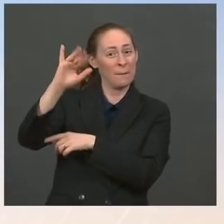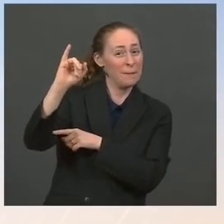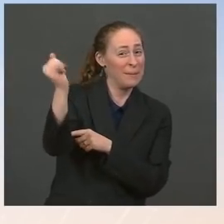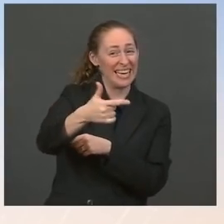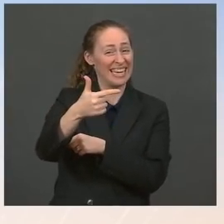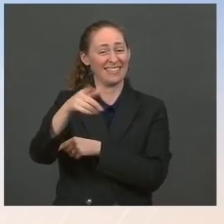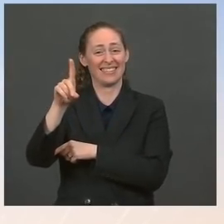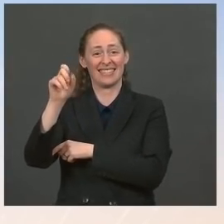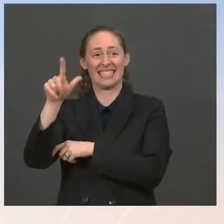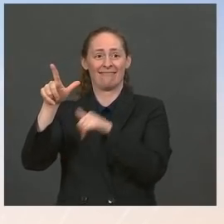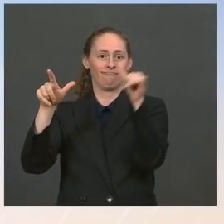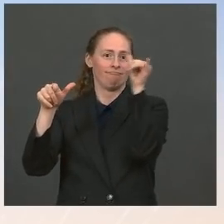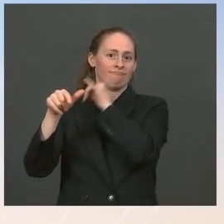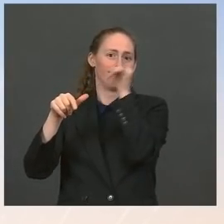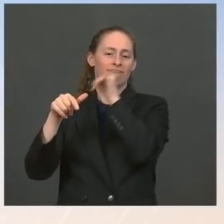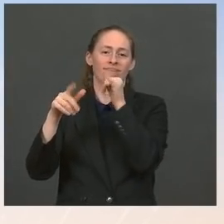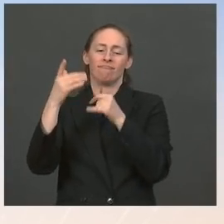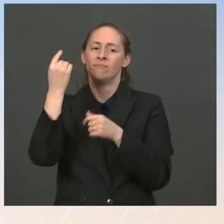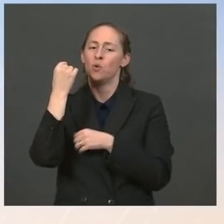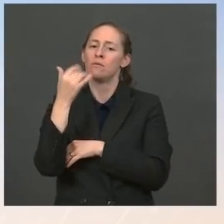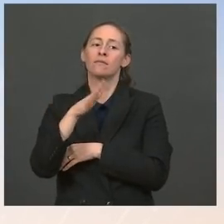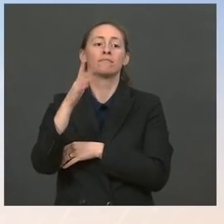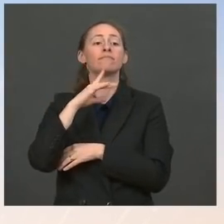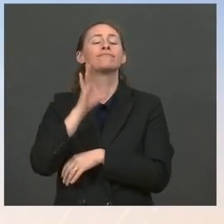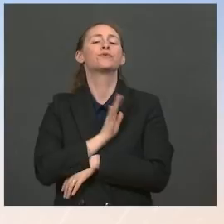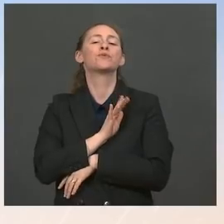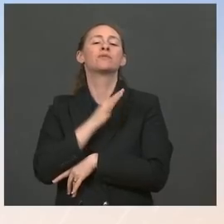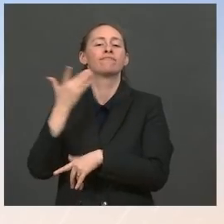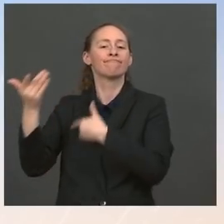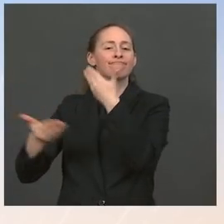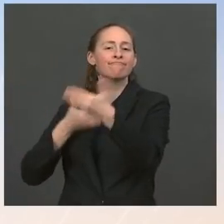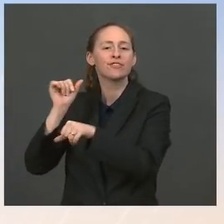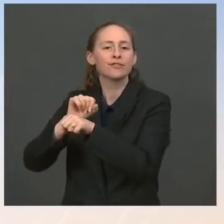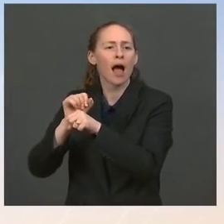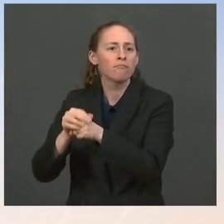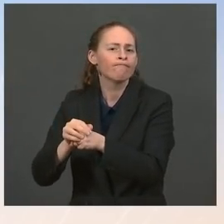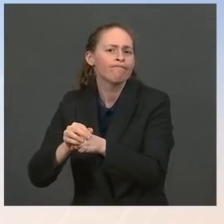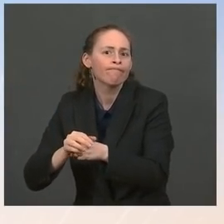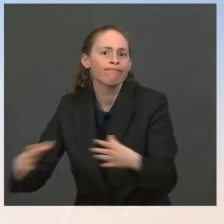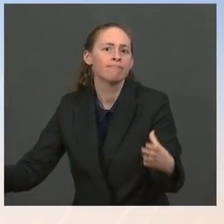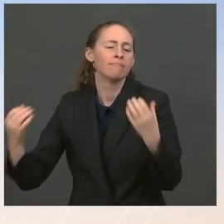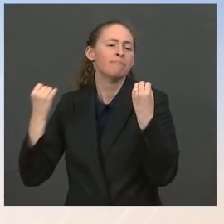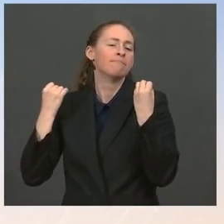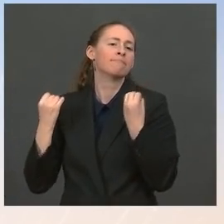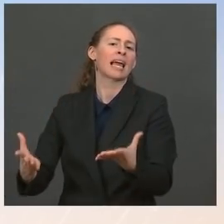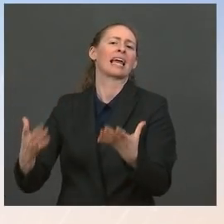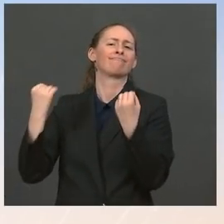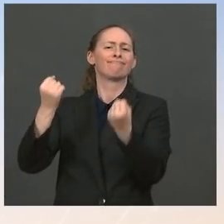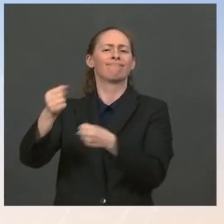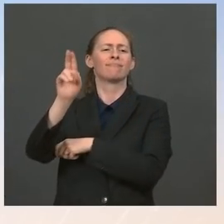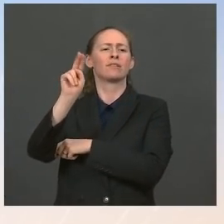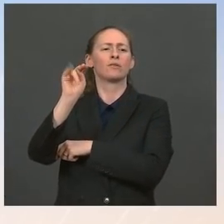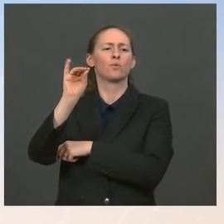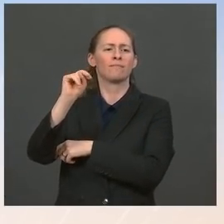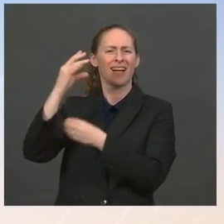They're going to make historic investments in equity and in the fight against climate change. They're going to make sure that America can compete and win